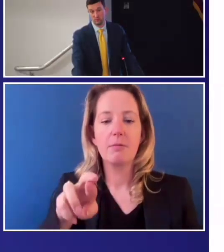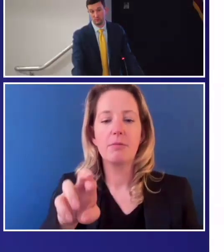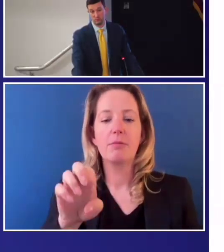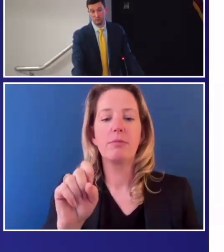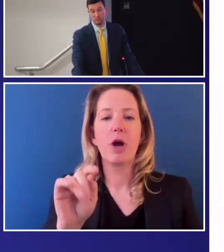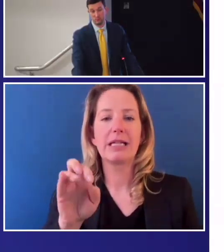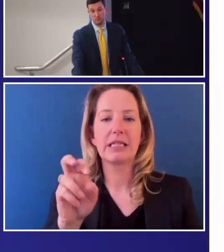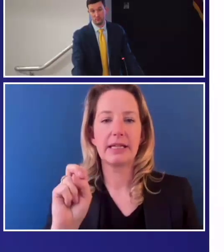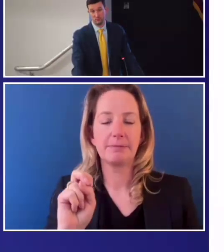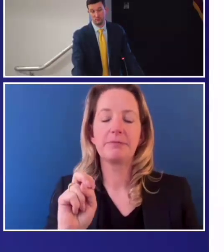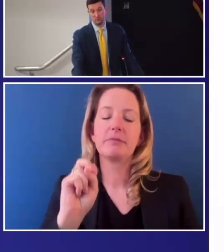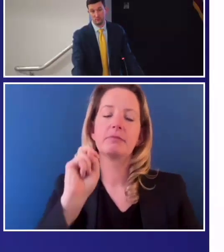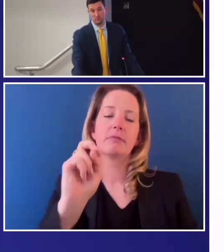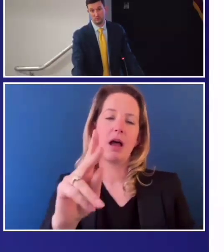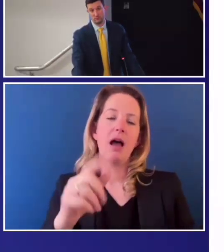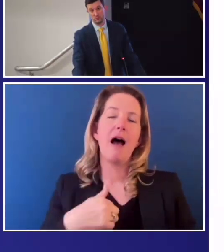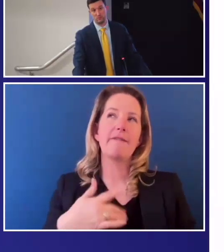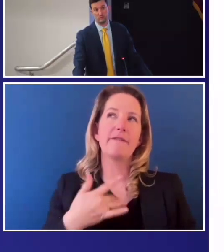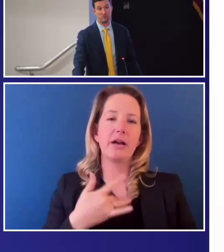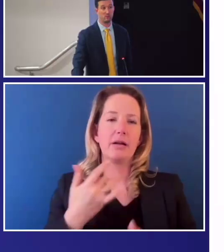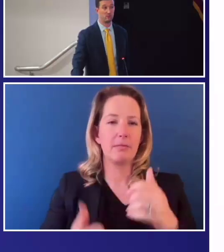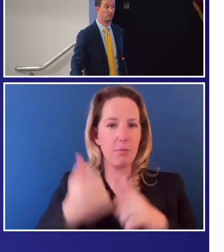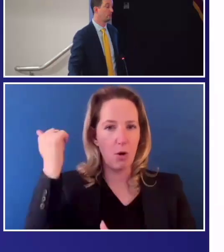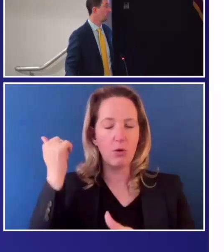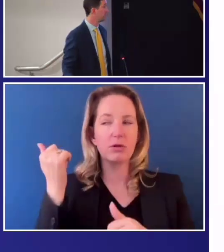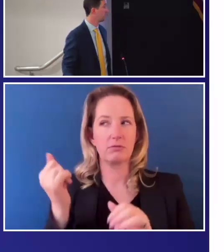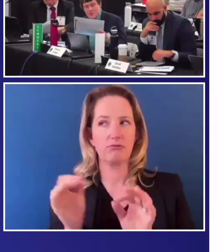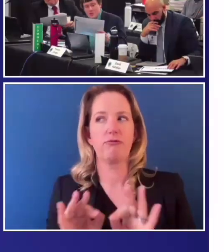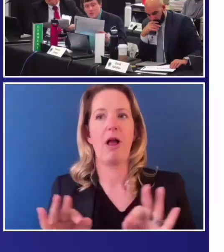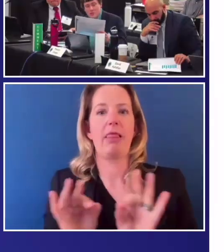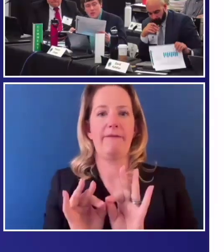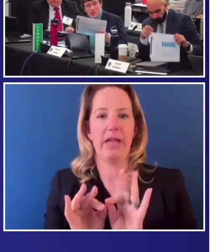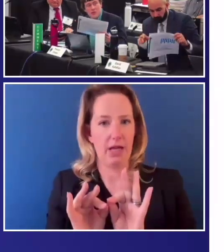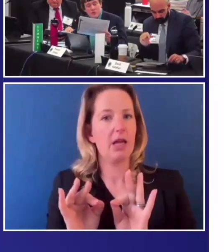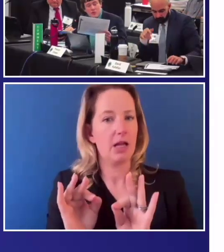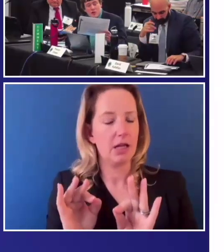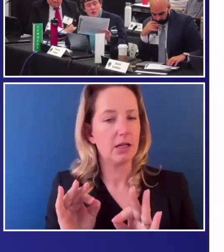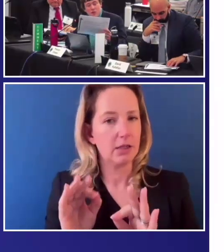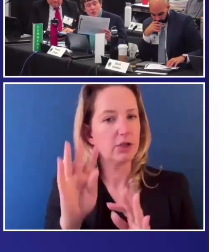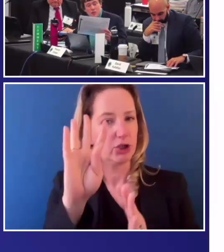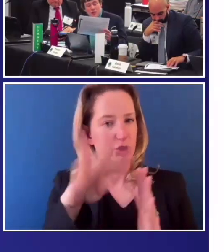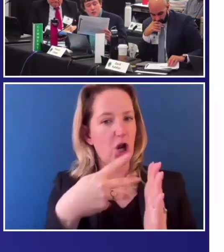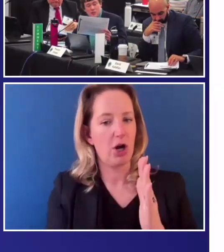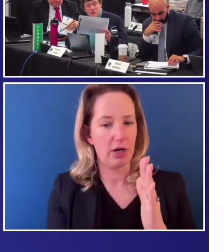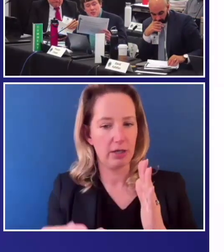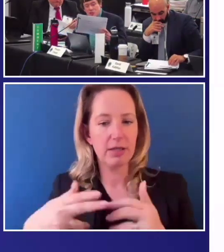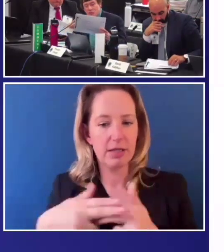chart in this presentation is on slide number ten, which is the cumulative share of Title IV completers that achieve a